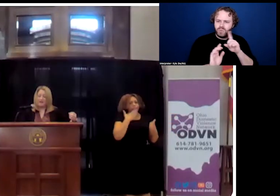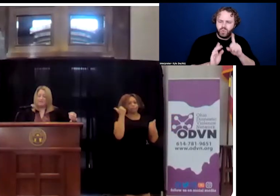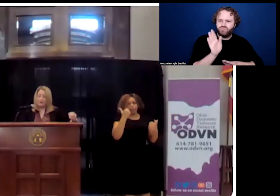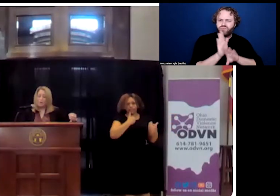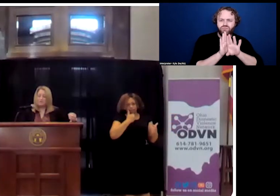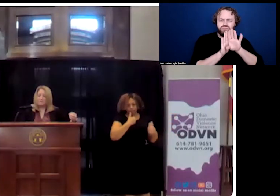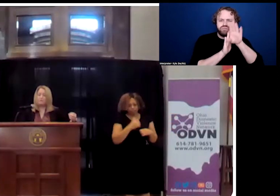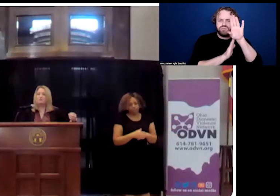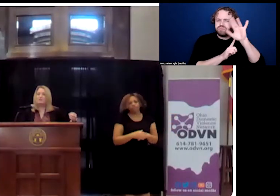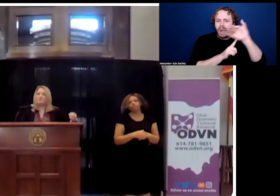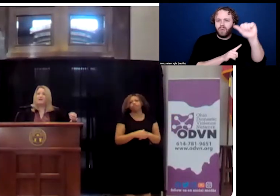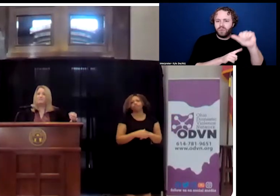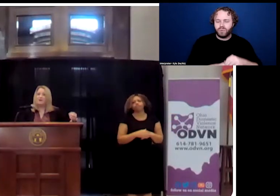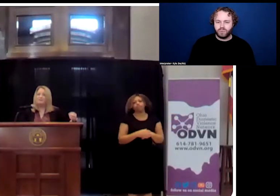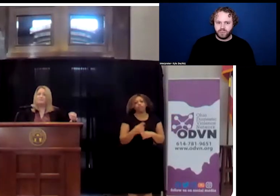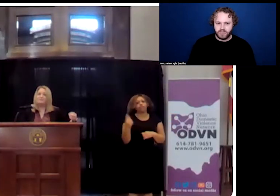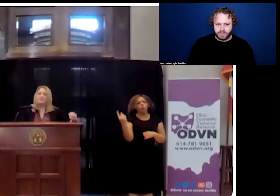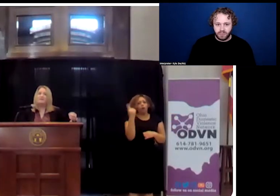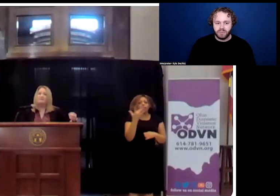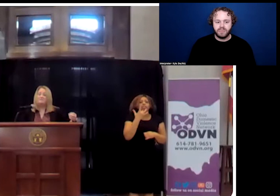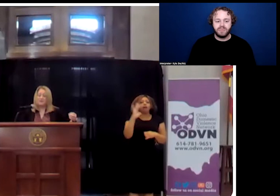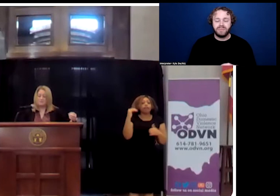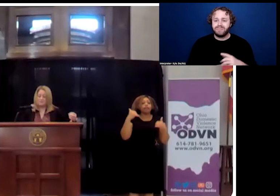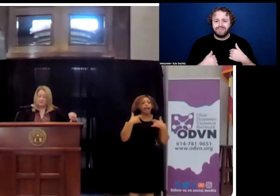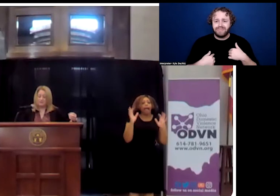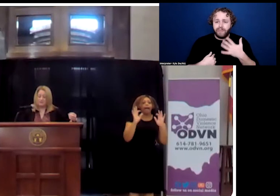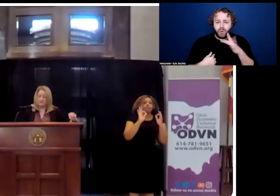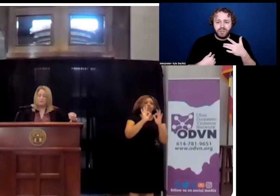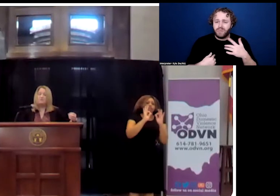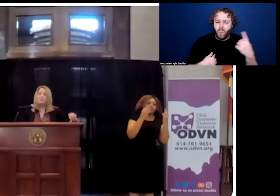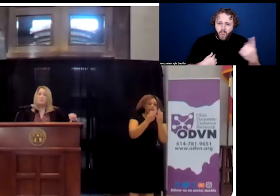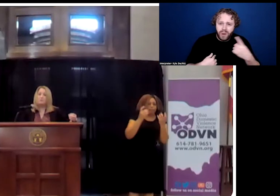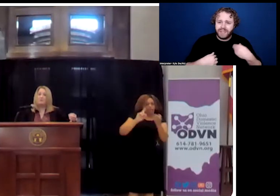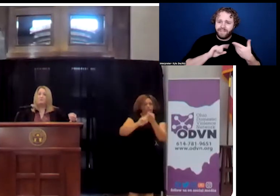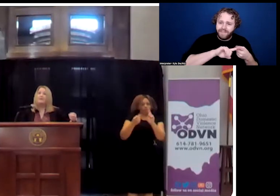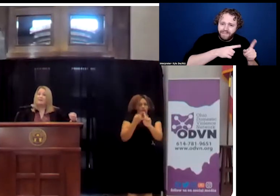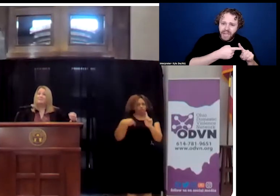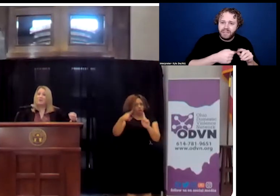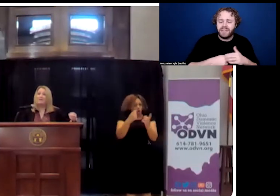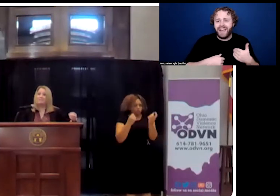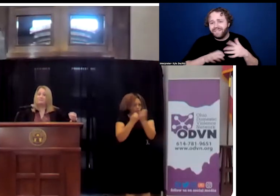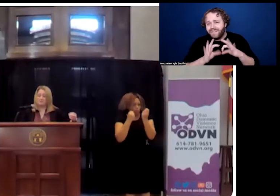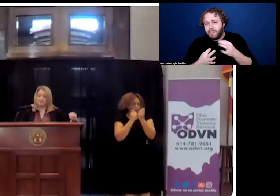I have always been fortunate to have friends and family who support me and challenged me